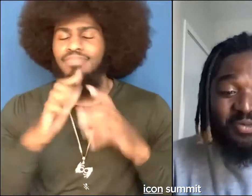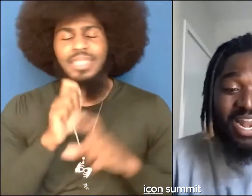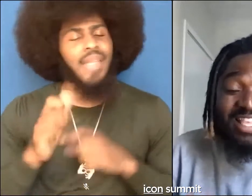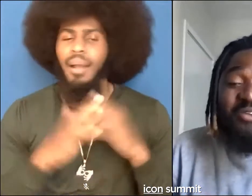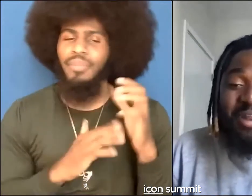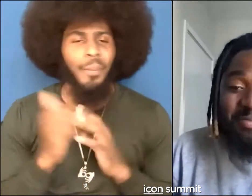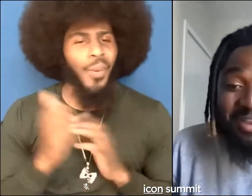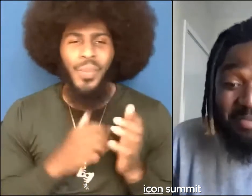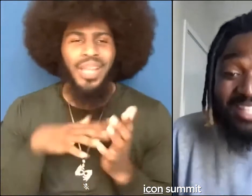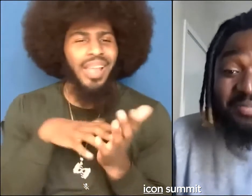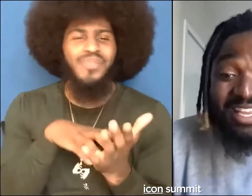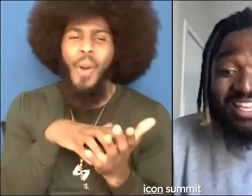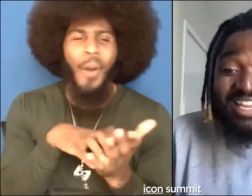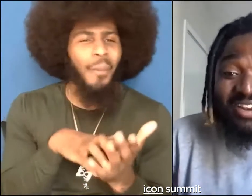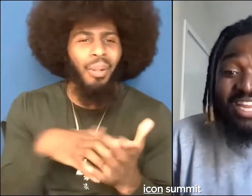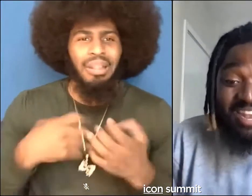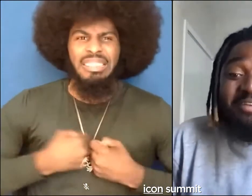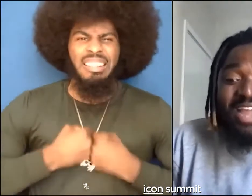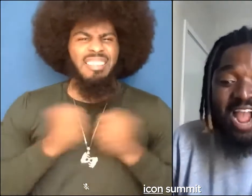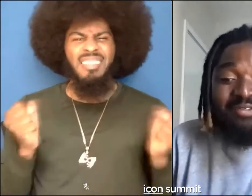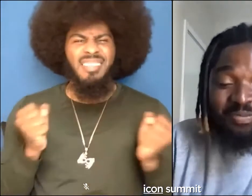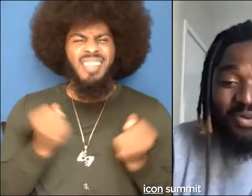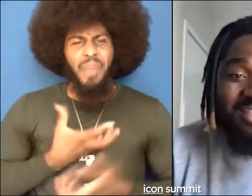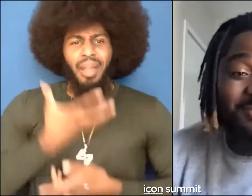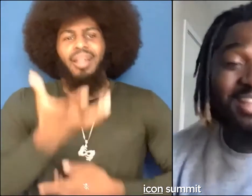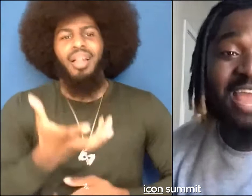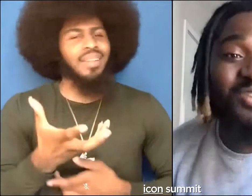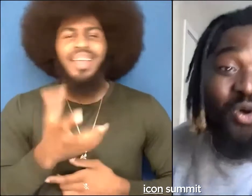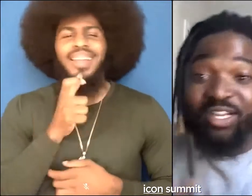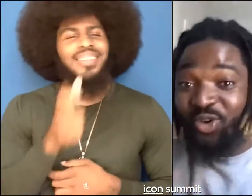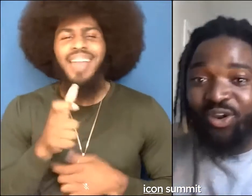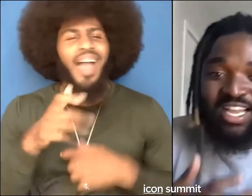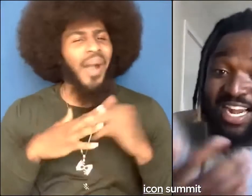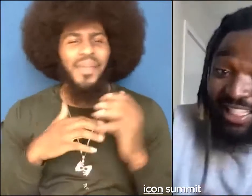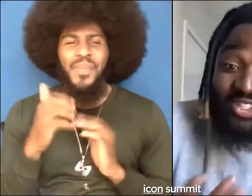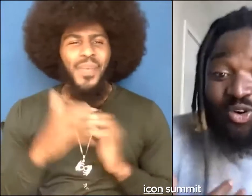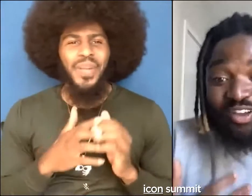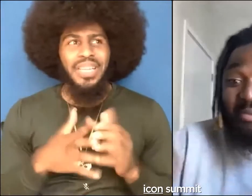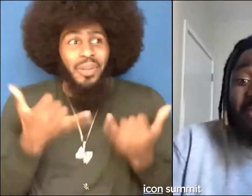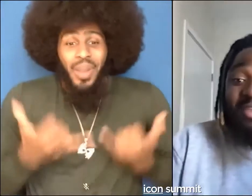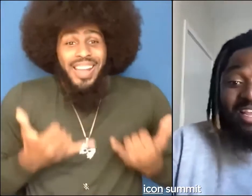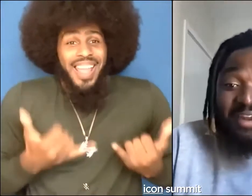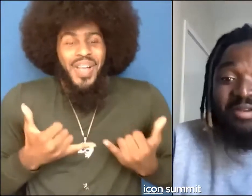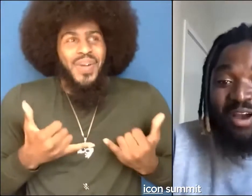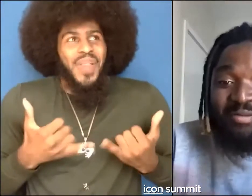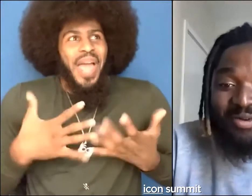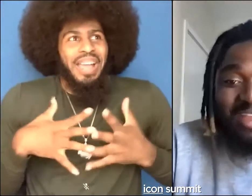Even when I think of vulnerability, it makes me incredibly uncomfortable. Like the fact that I have to go in and talk. Like, this talk made me incredibly vulnerable.